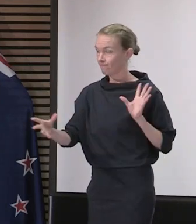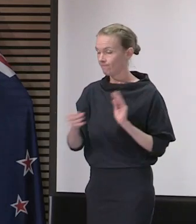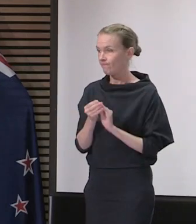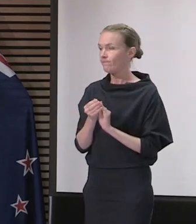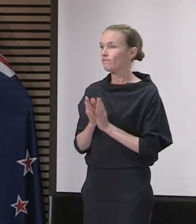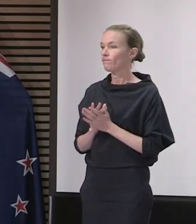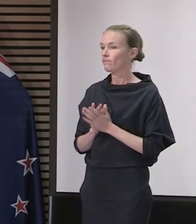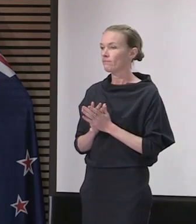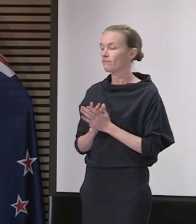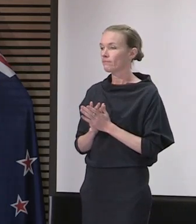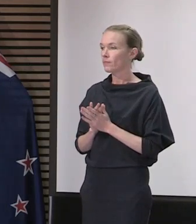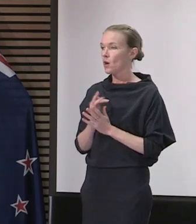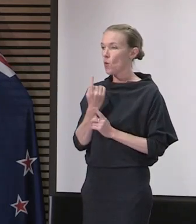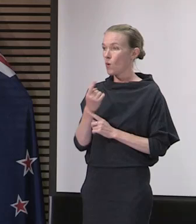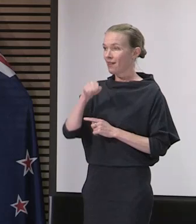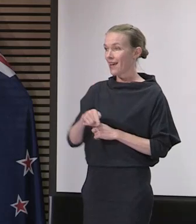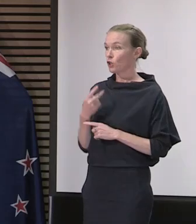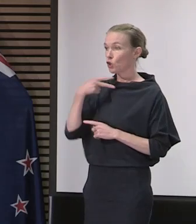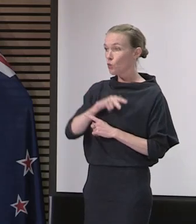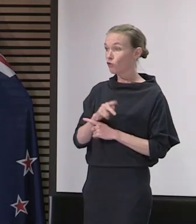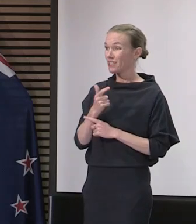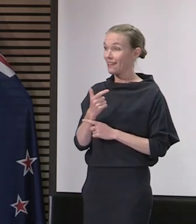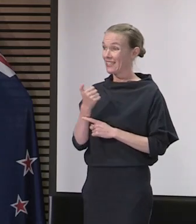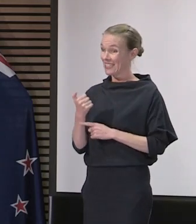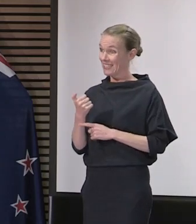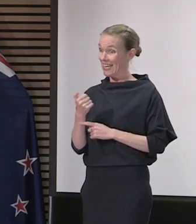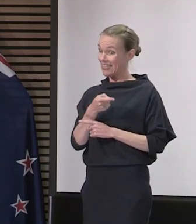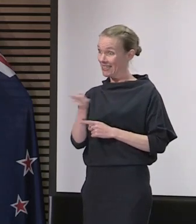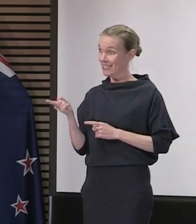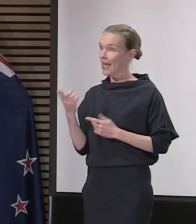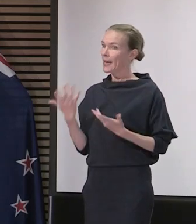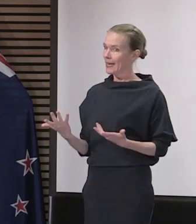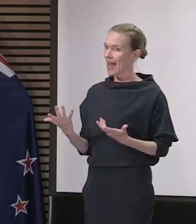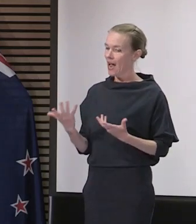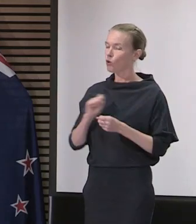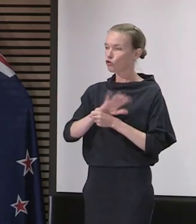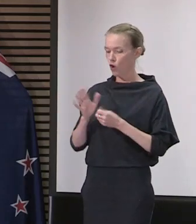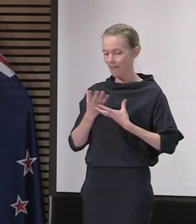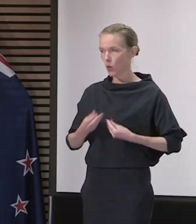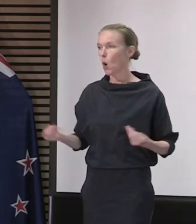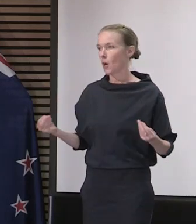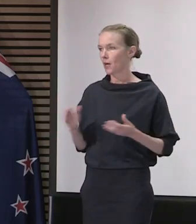to date, completed. Of our